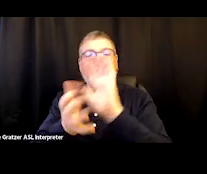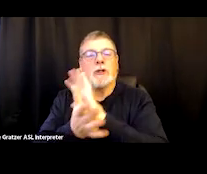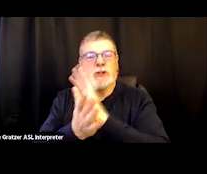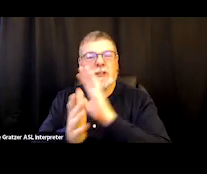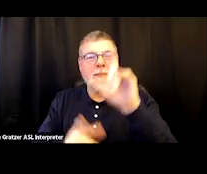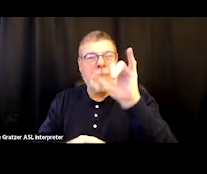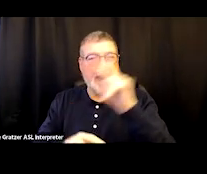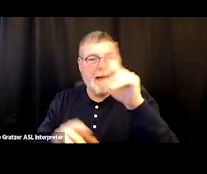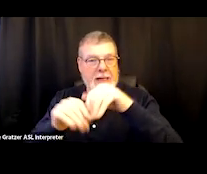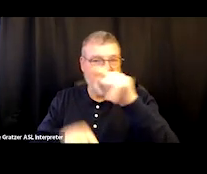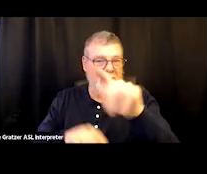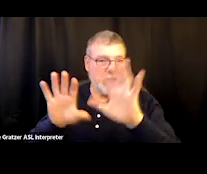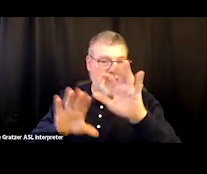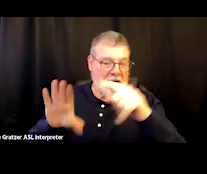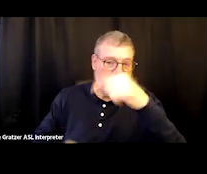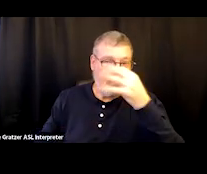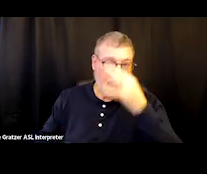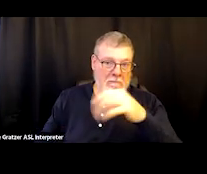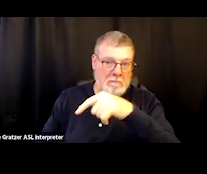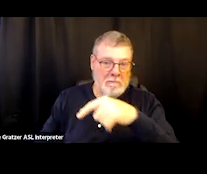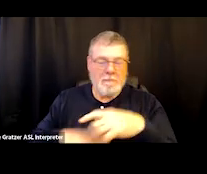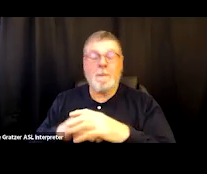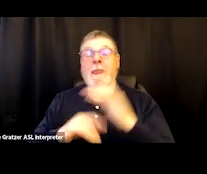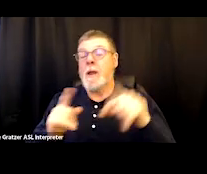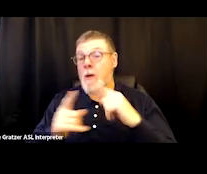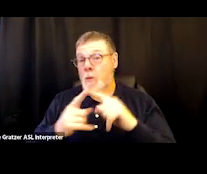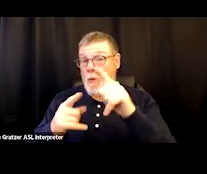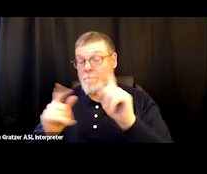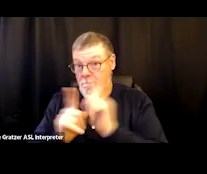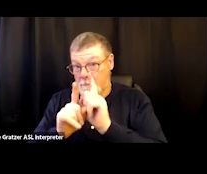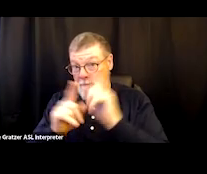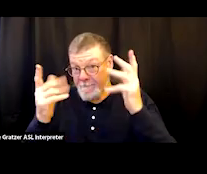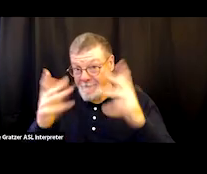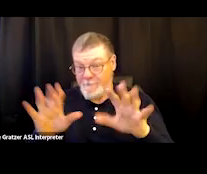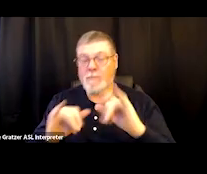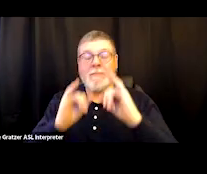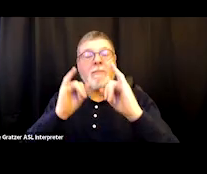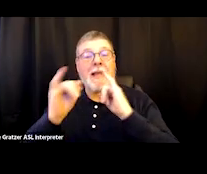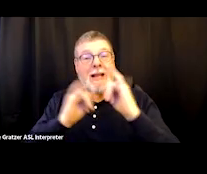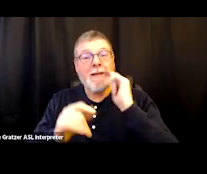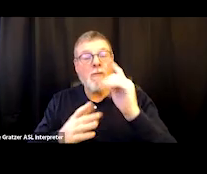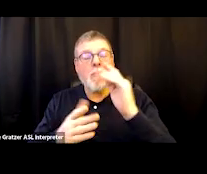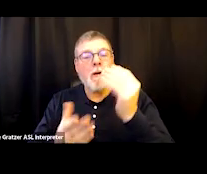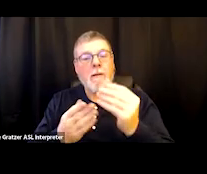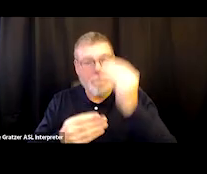After you meet with the applicant, especially if you're interviewing them for information that you want to include